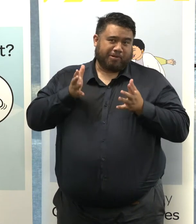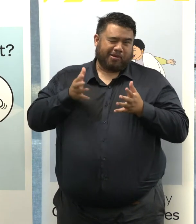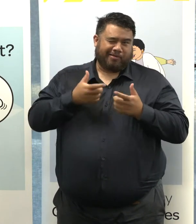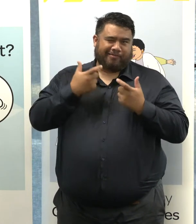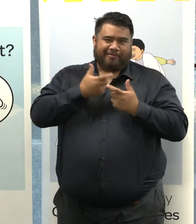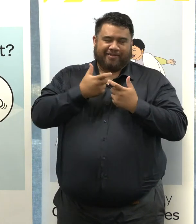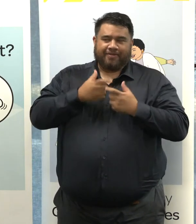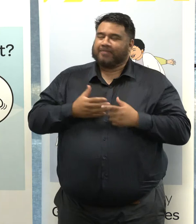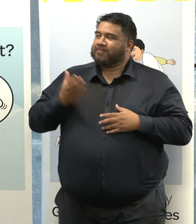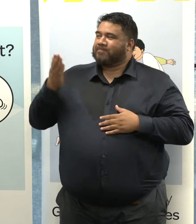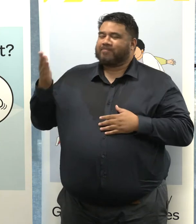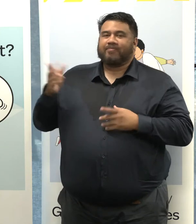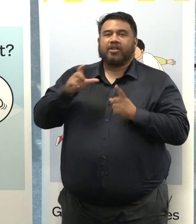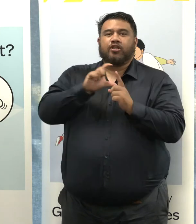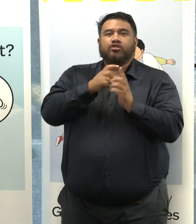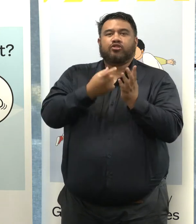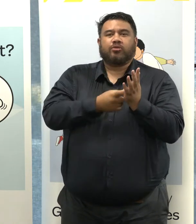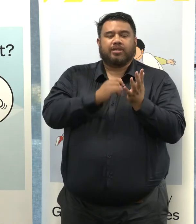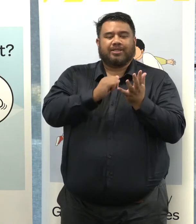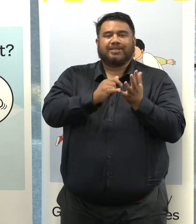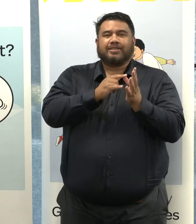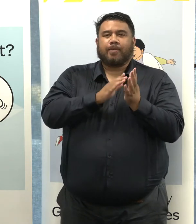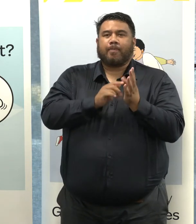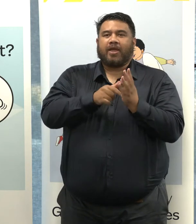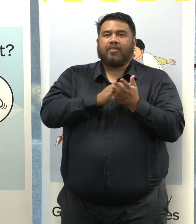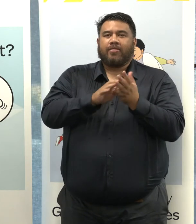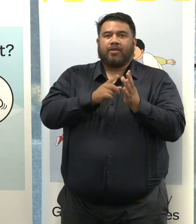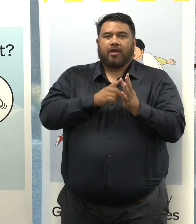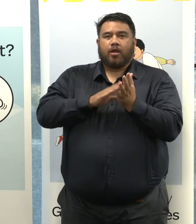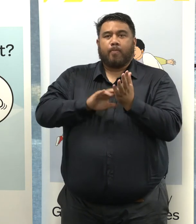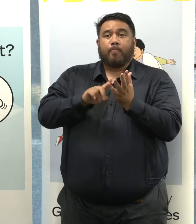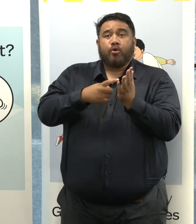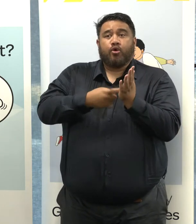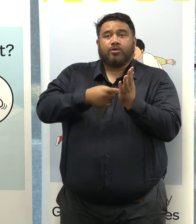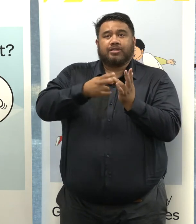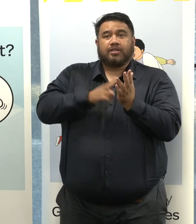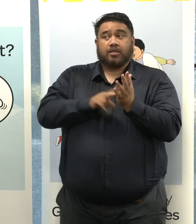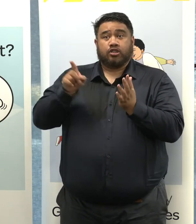Wishing them all the best. It is going around, so I hear.